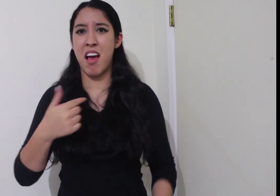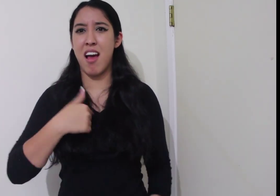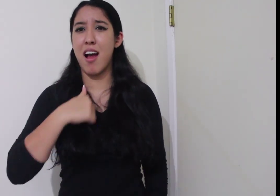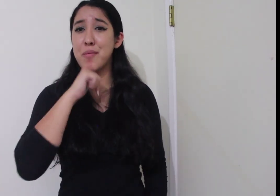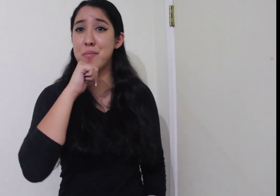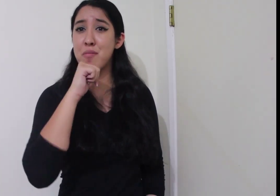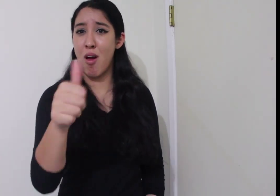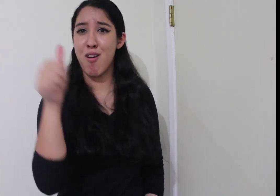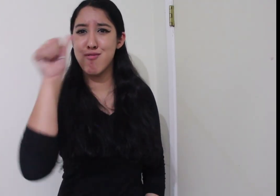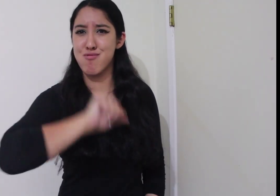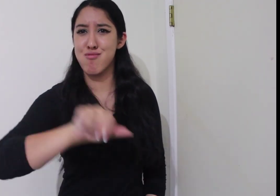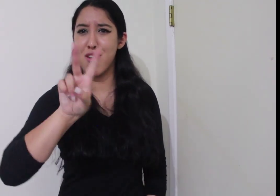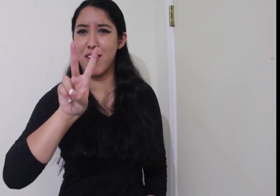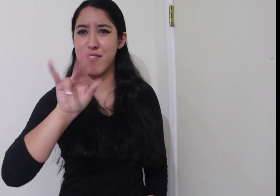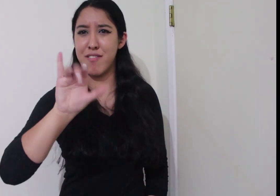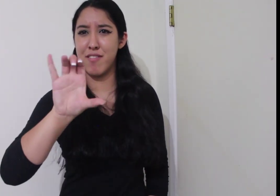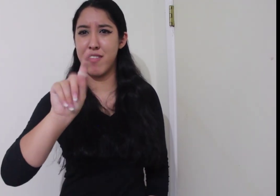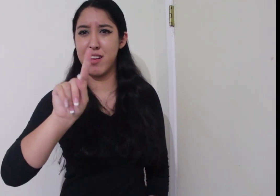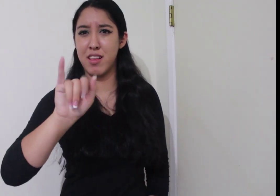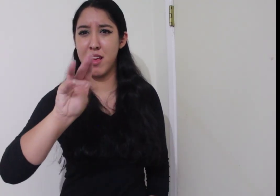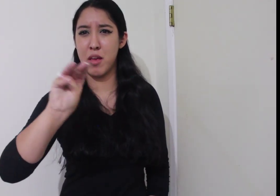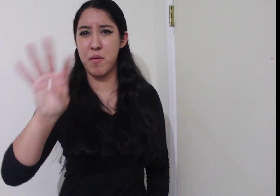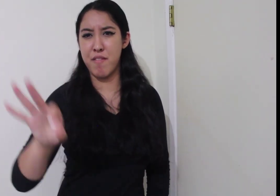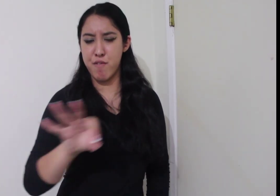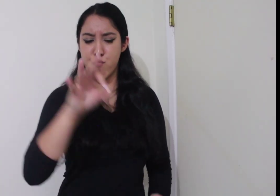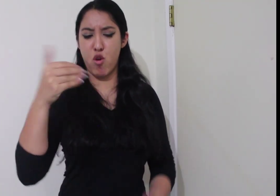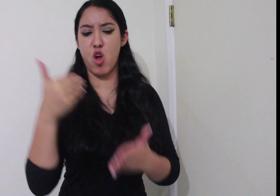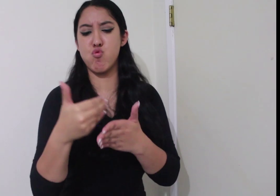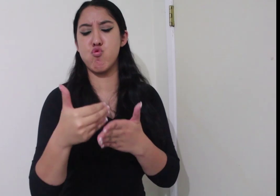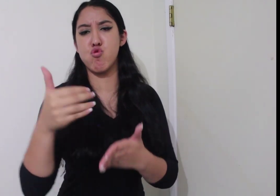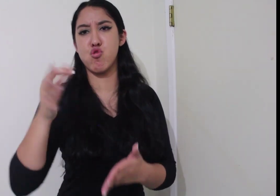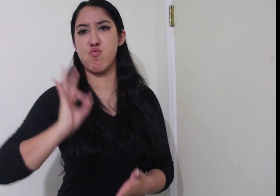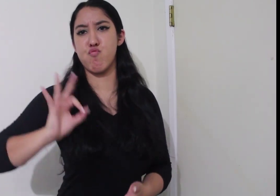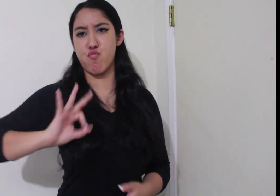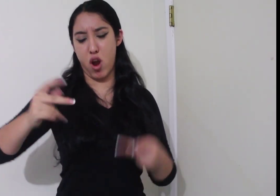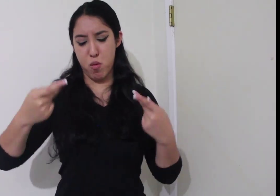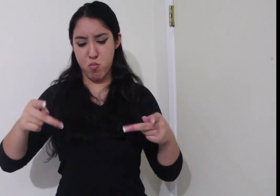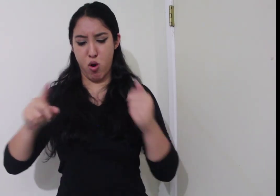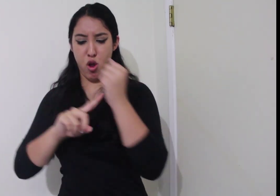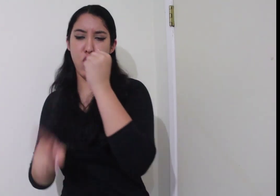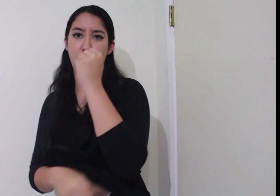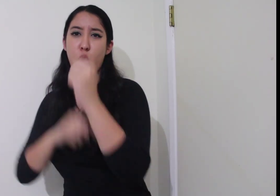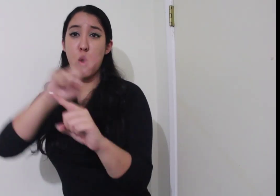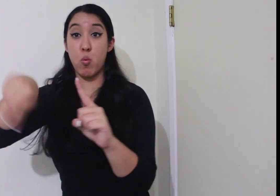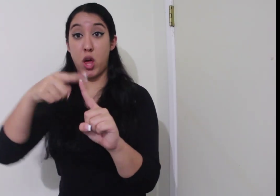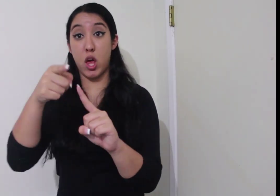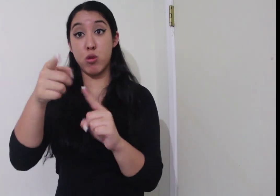That I am not just a drunk victim at a frat party found behind a dumpster